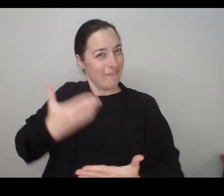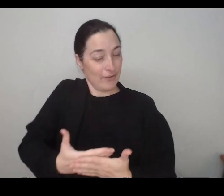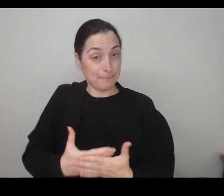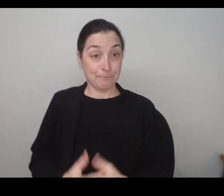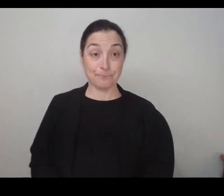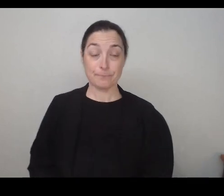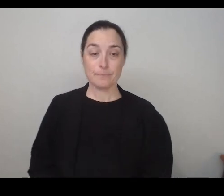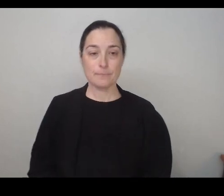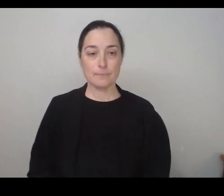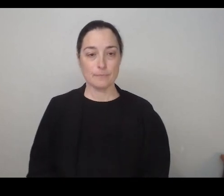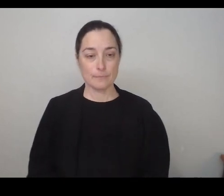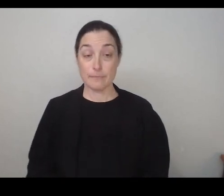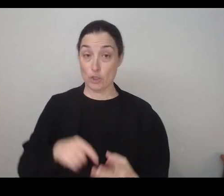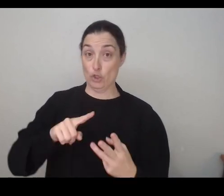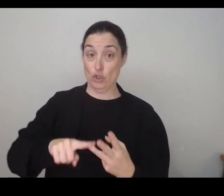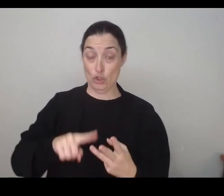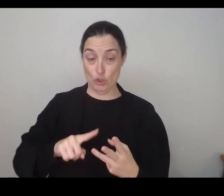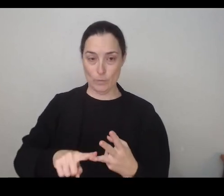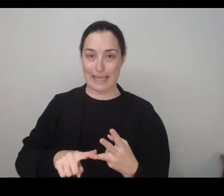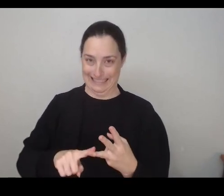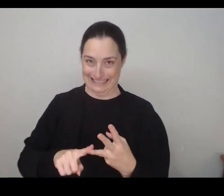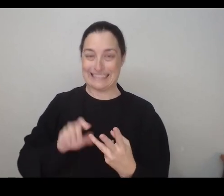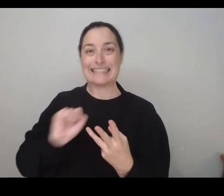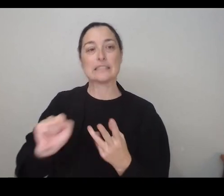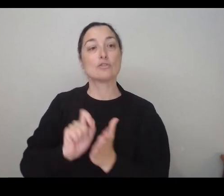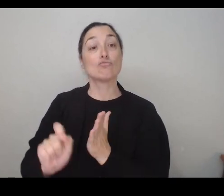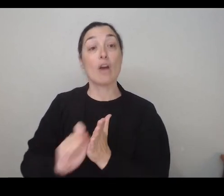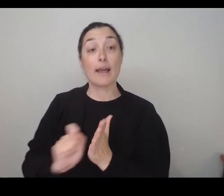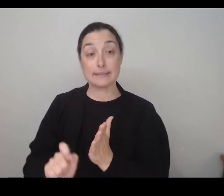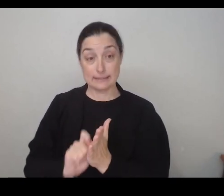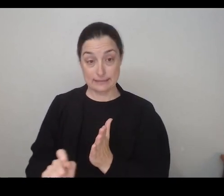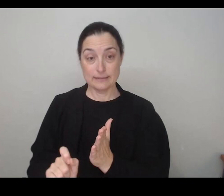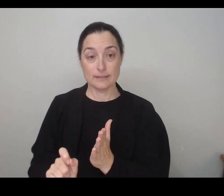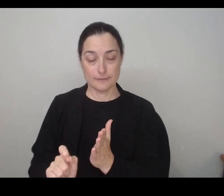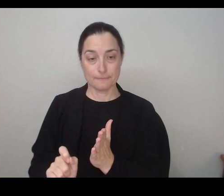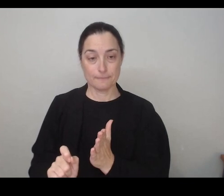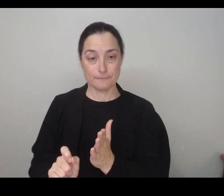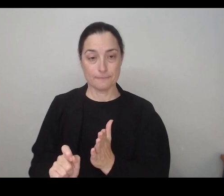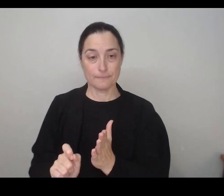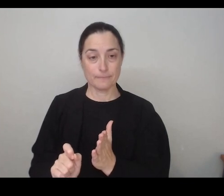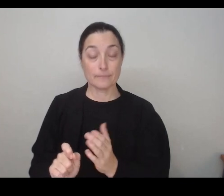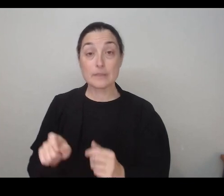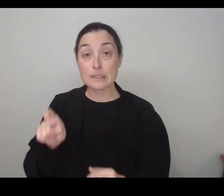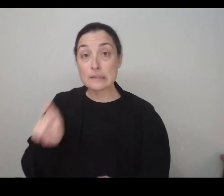is what he writes in "Avant et Après," "Avant et Après," Justin, please,